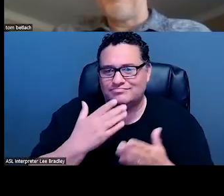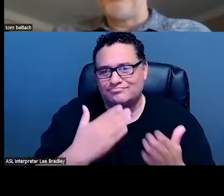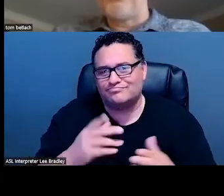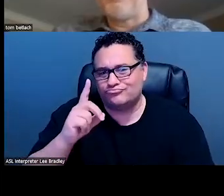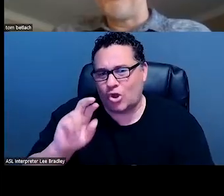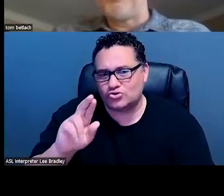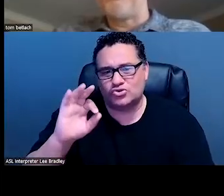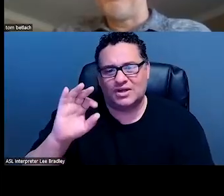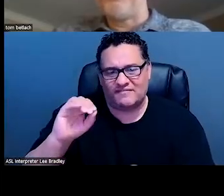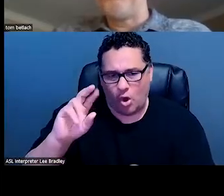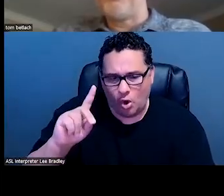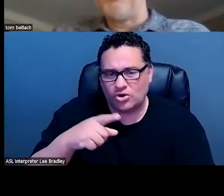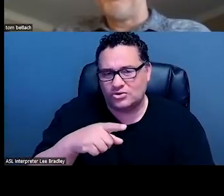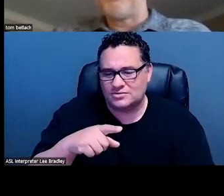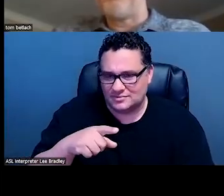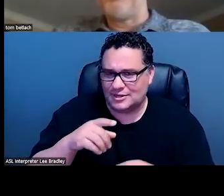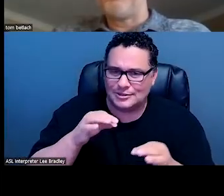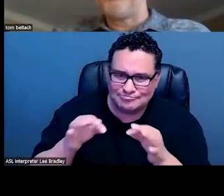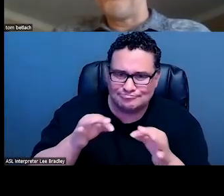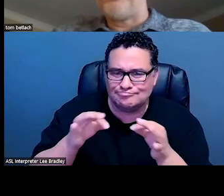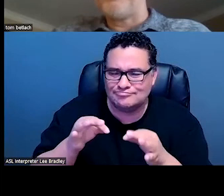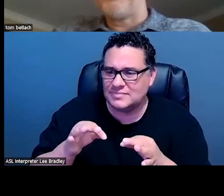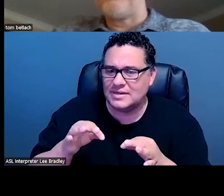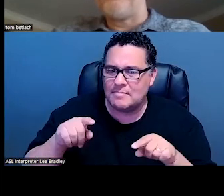AND DRAWING THE PARALLELS BETWEEN, THE EXPERIENCES THAT THE POISON CENTERS HAVE